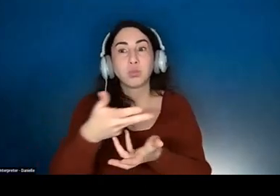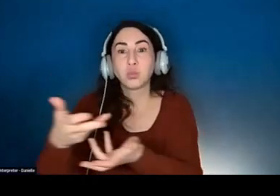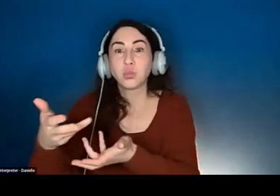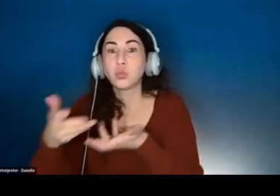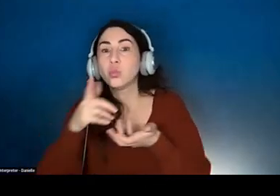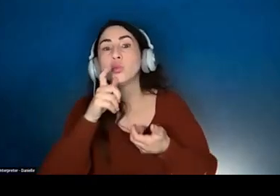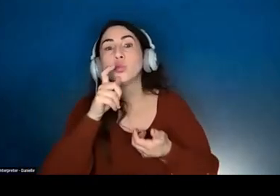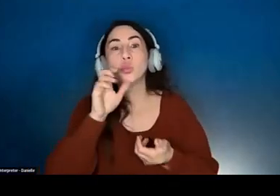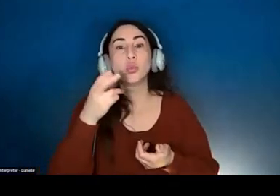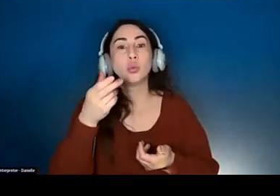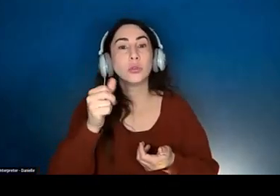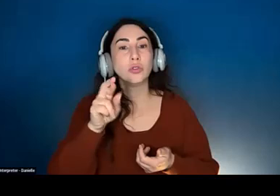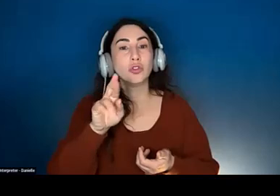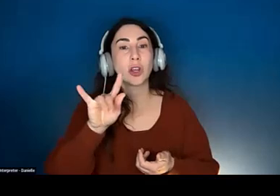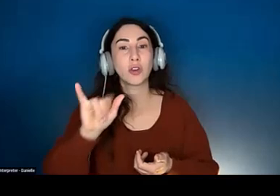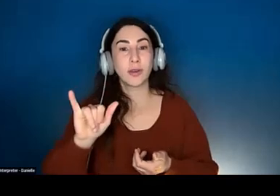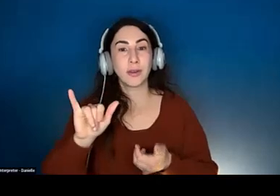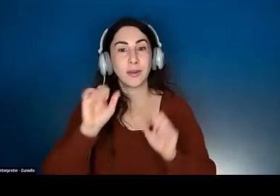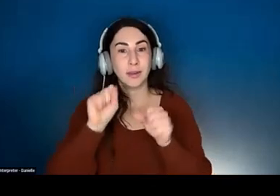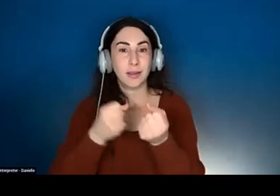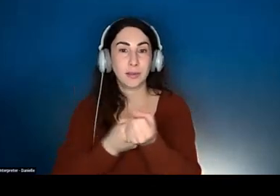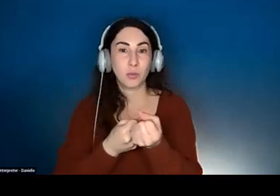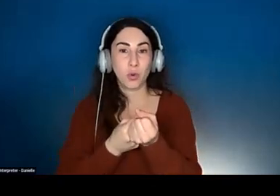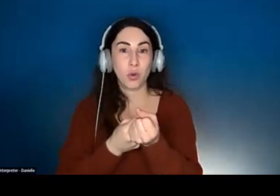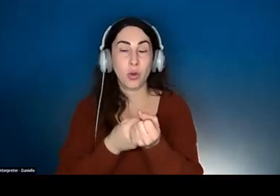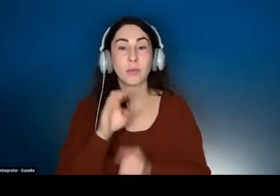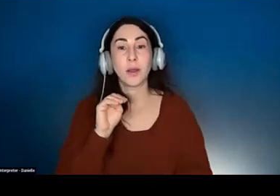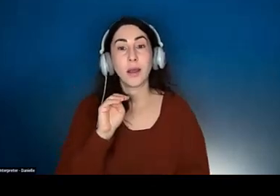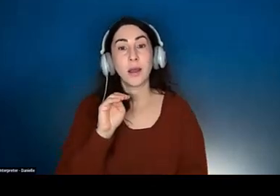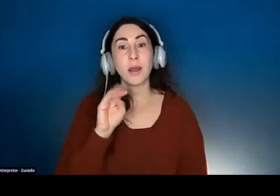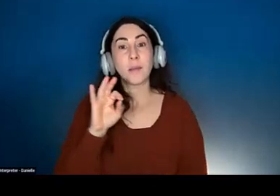So MFP helped Maria return to her apartment